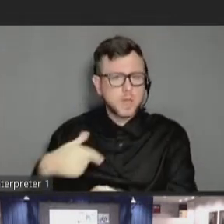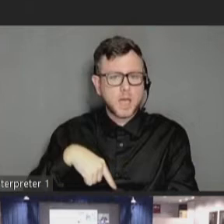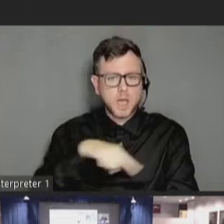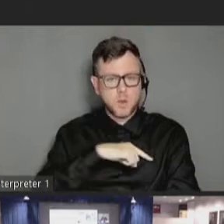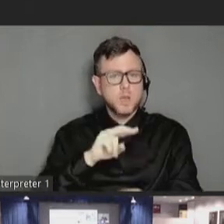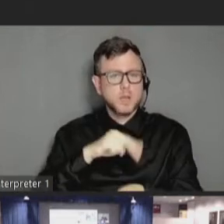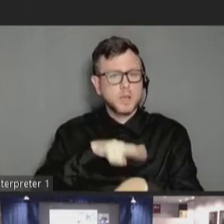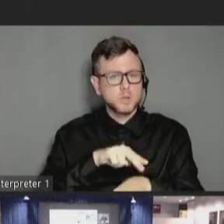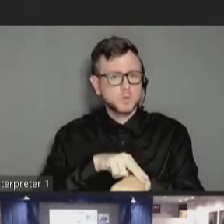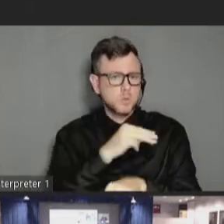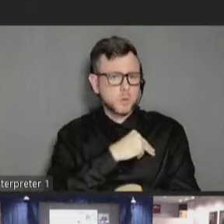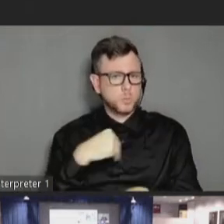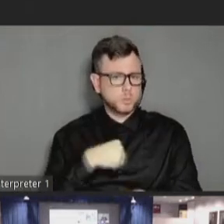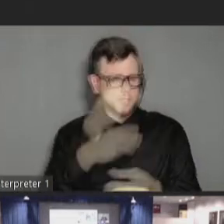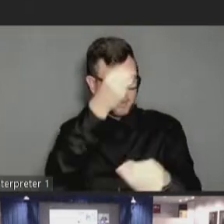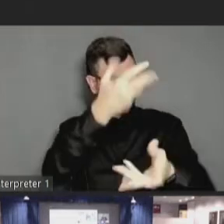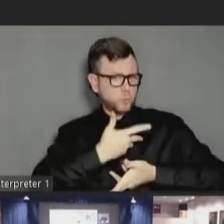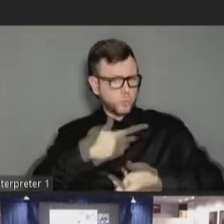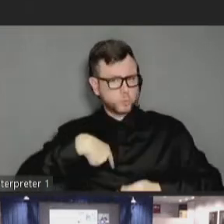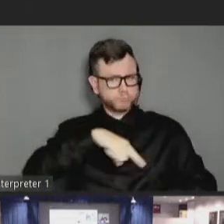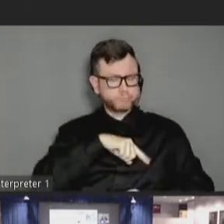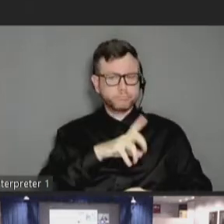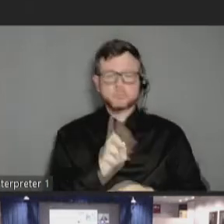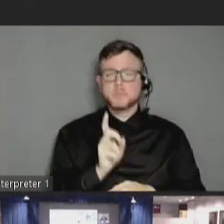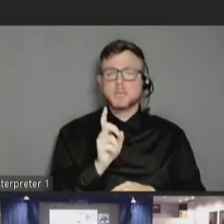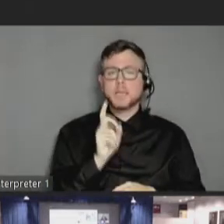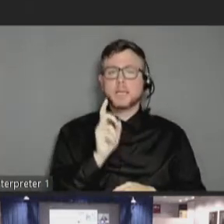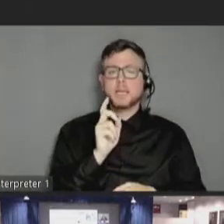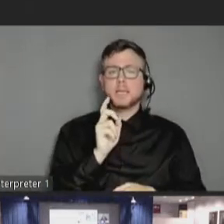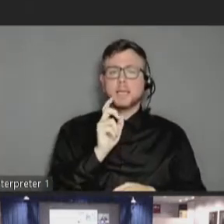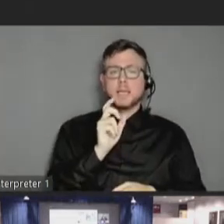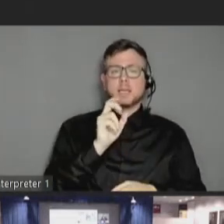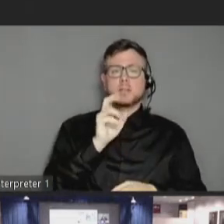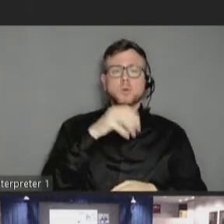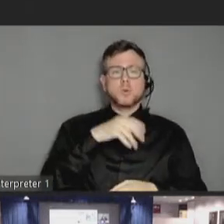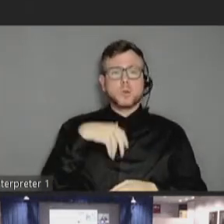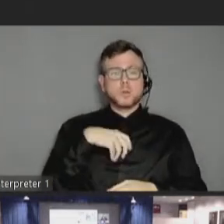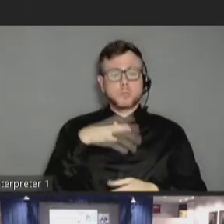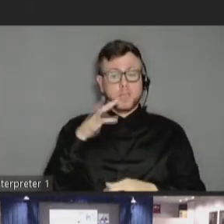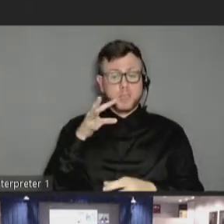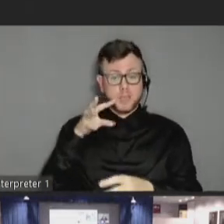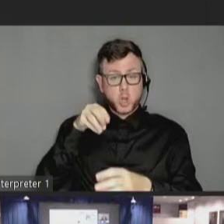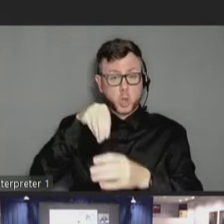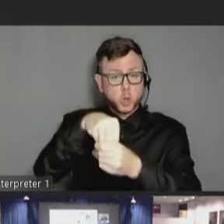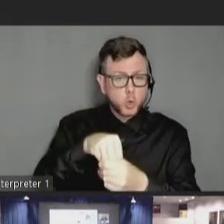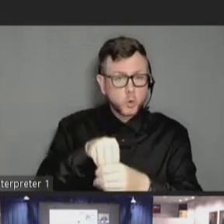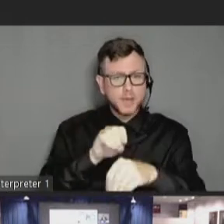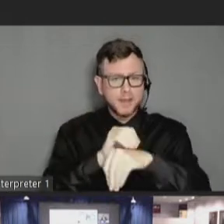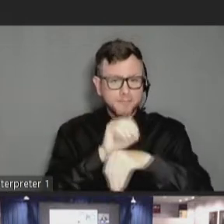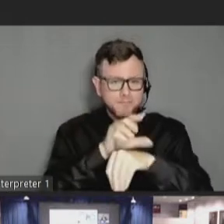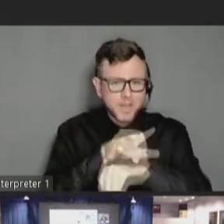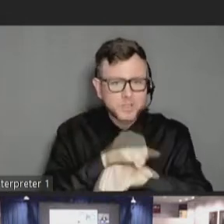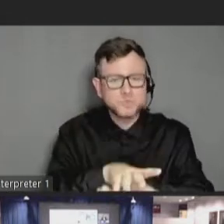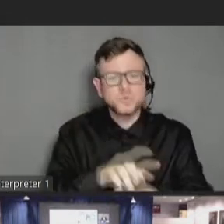to us that instead of being drawn in to those advisories and task forces,